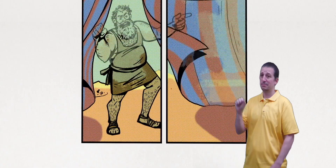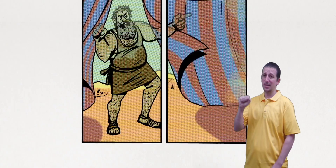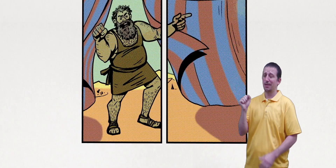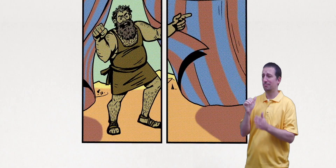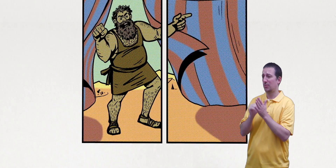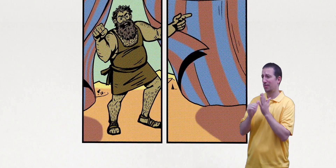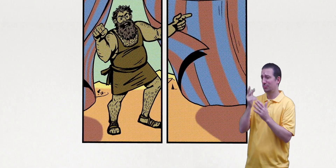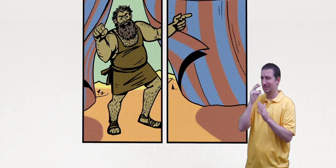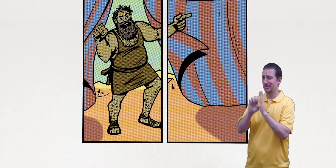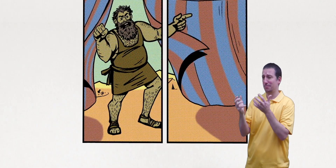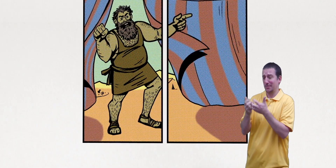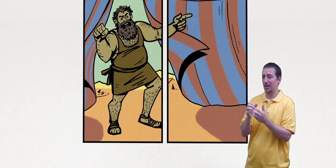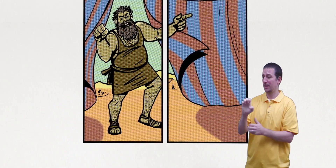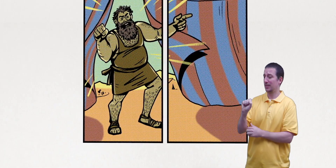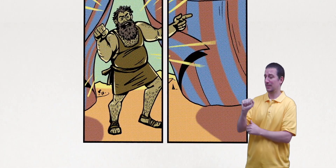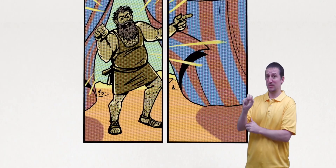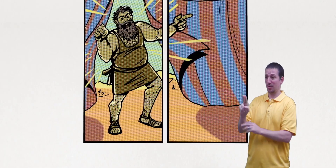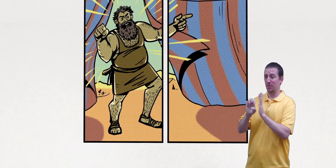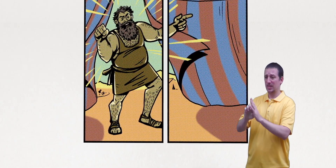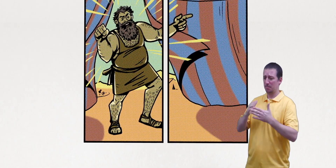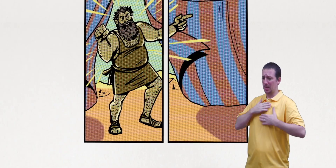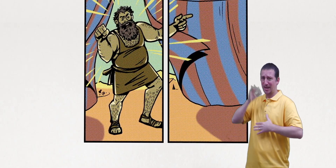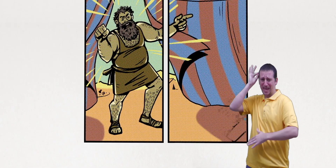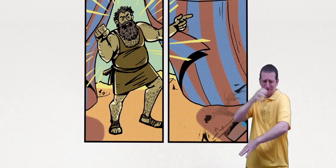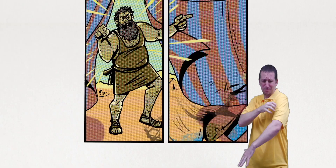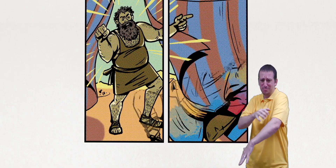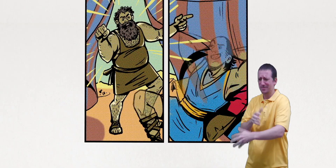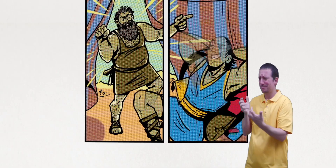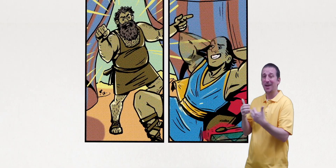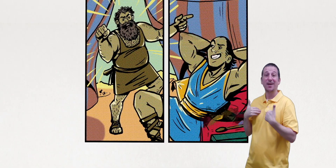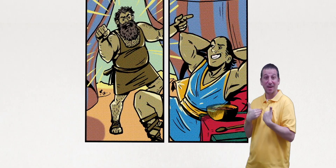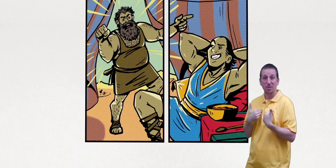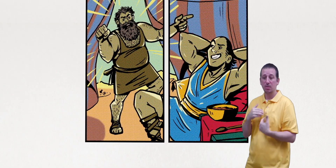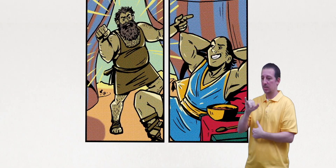Tim: Yeah, very often. Like Esau’s hairy body fits his animal-like